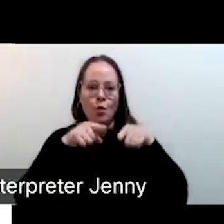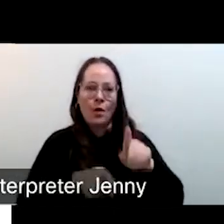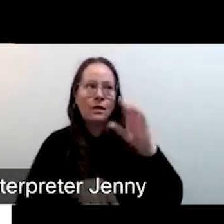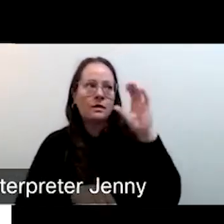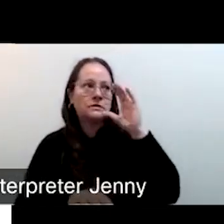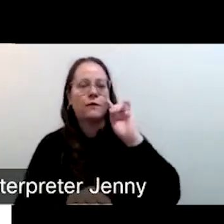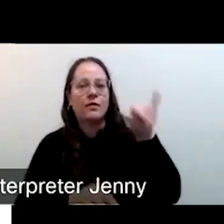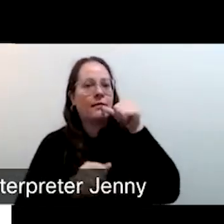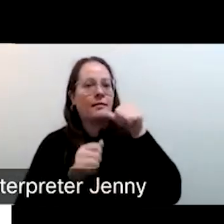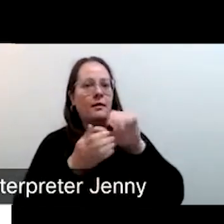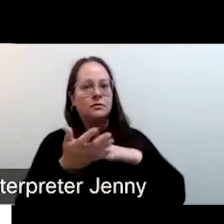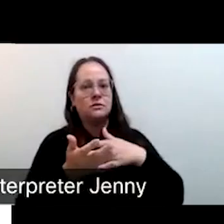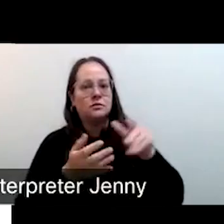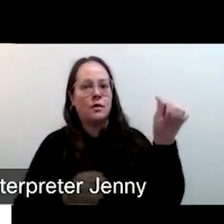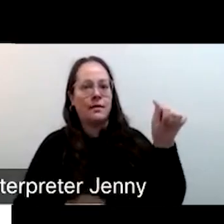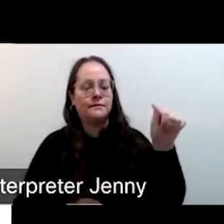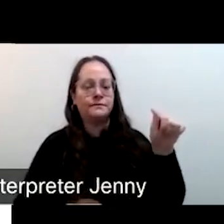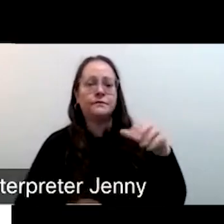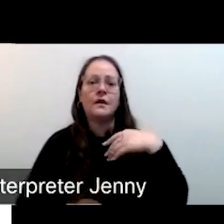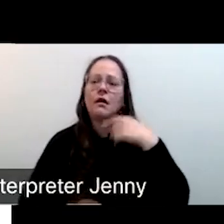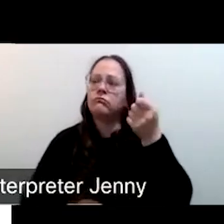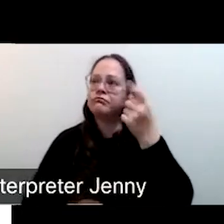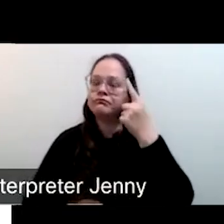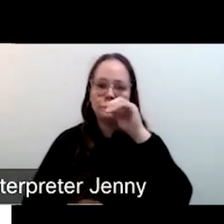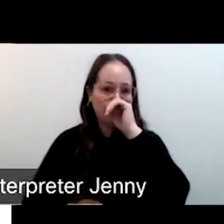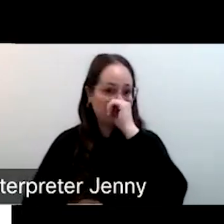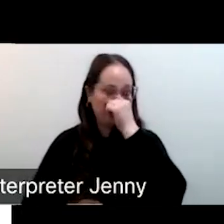We understand that Schedule A is a complex subject.